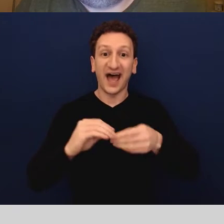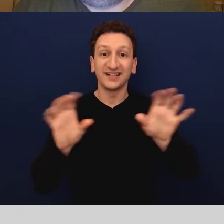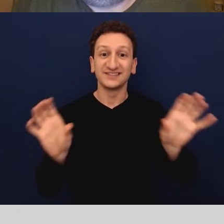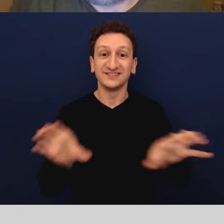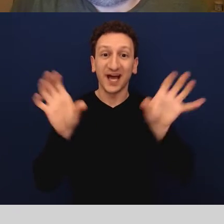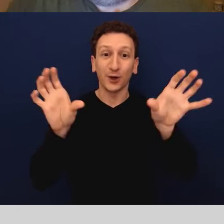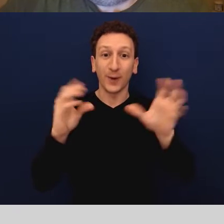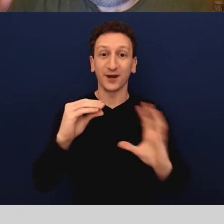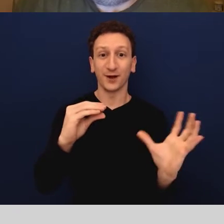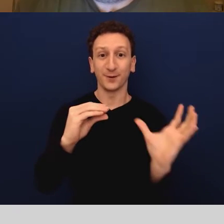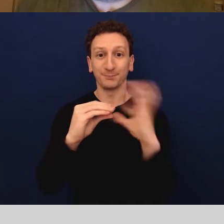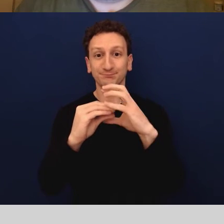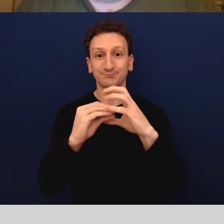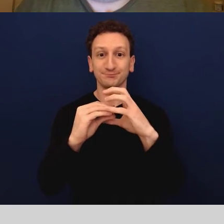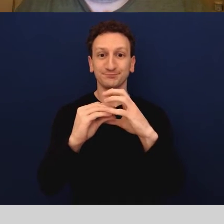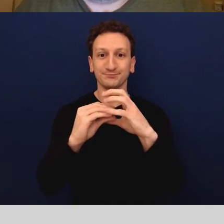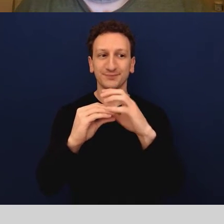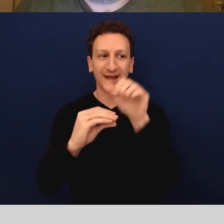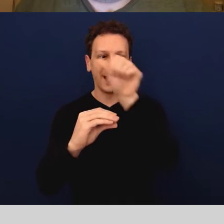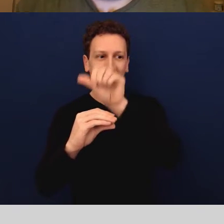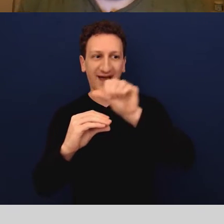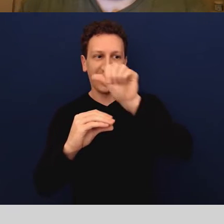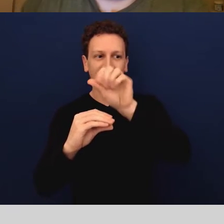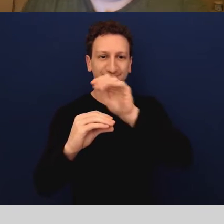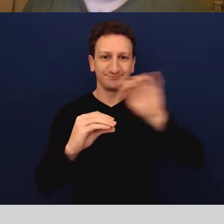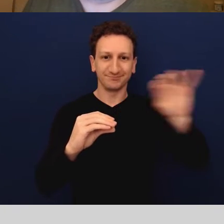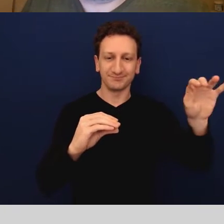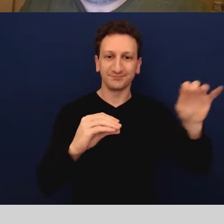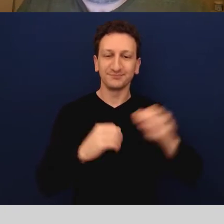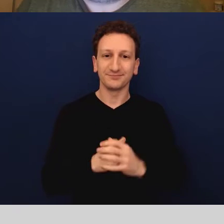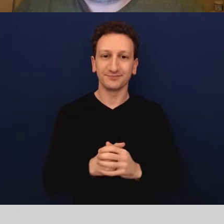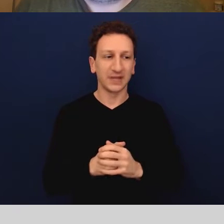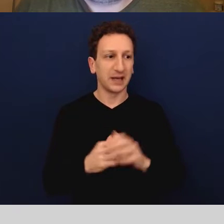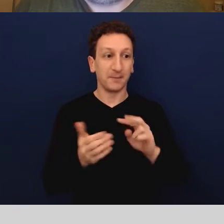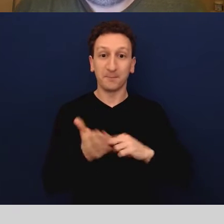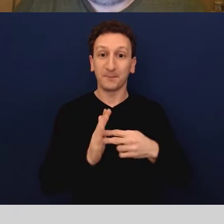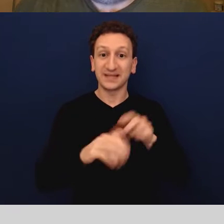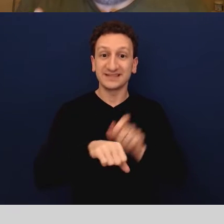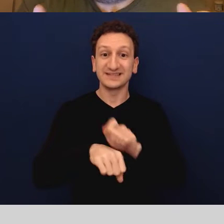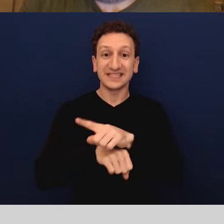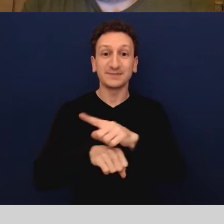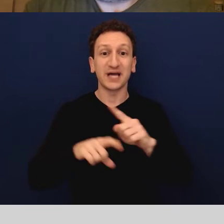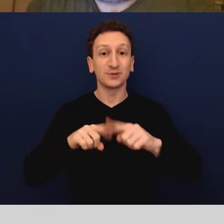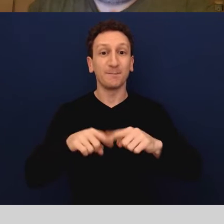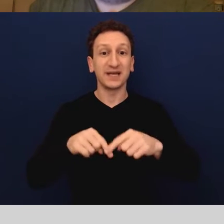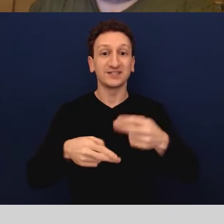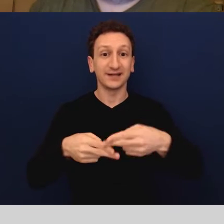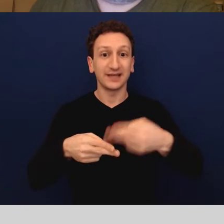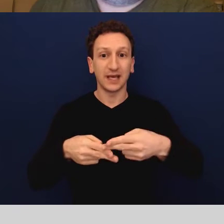so we can decorate it and say this dispatches based on name. So check certificate by name.